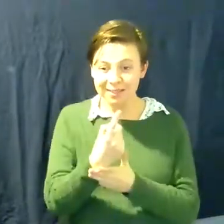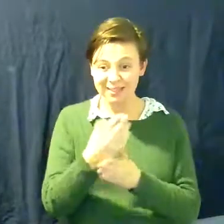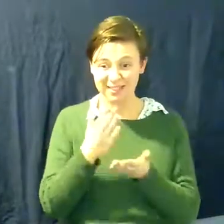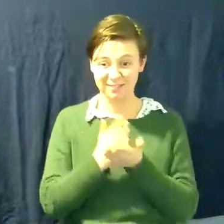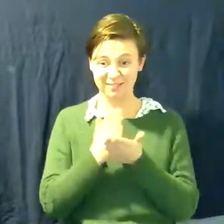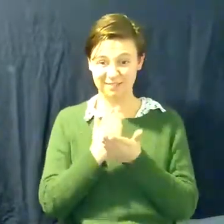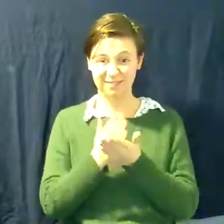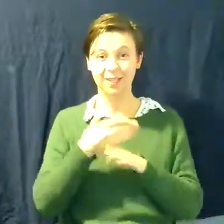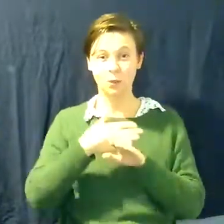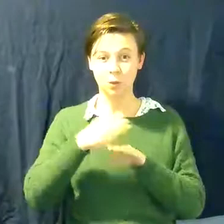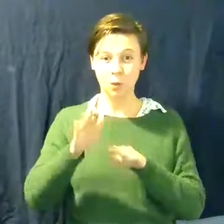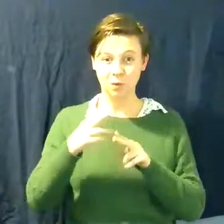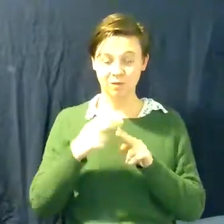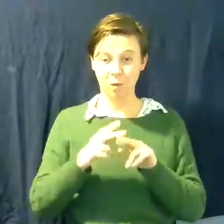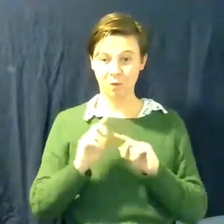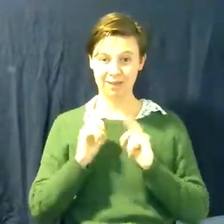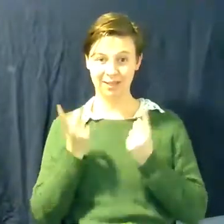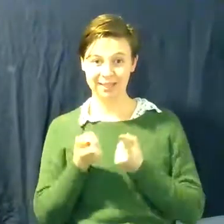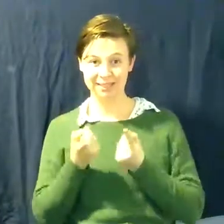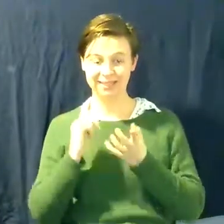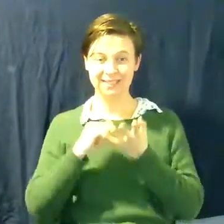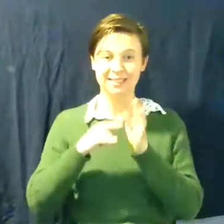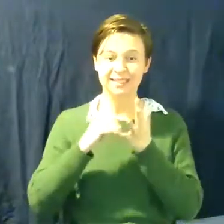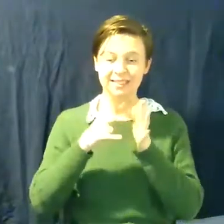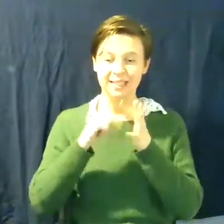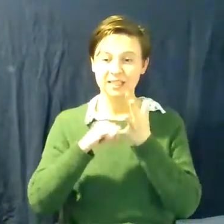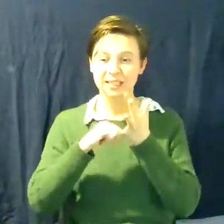has been useful and people have got a little bit more of an idea of what it is